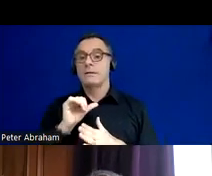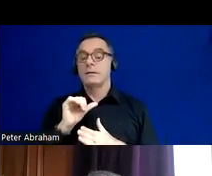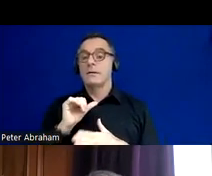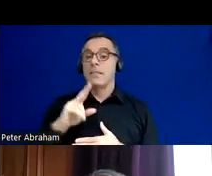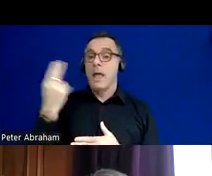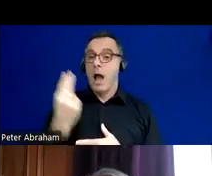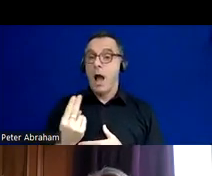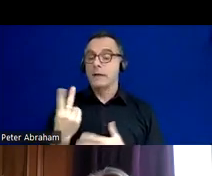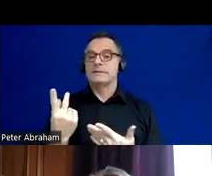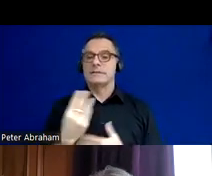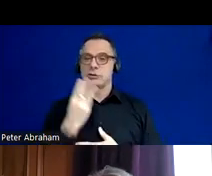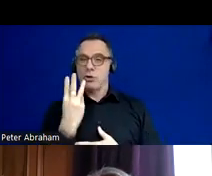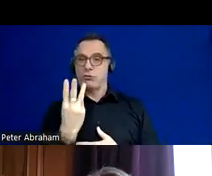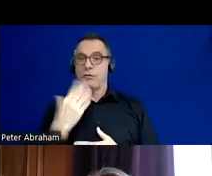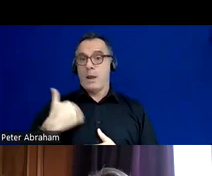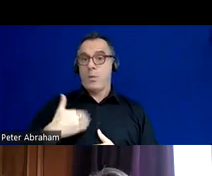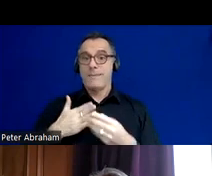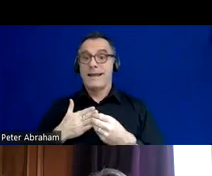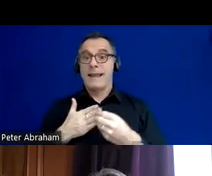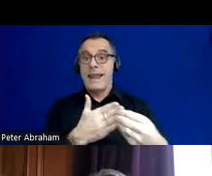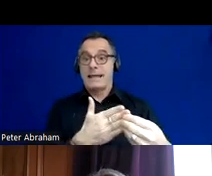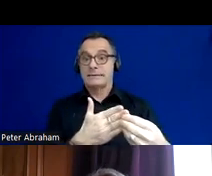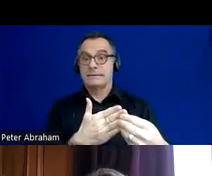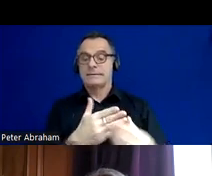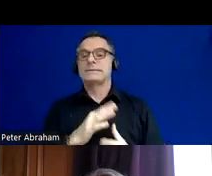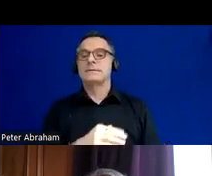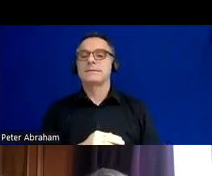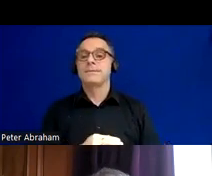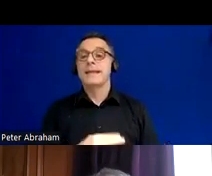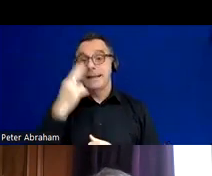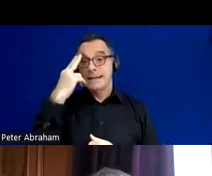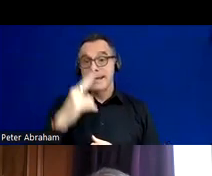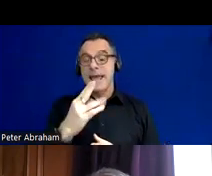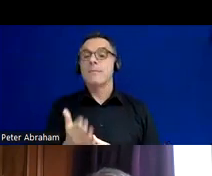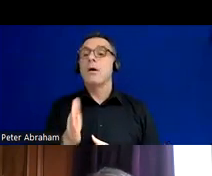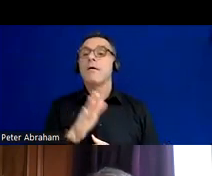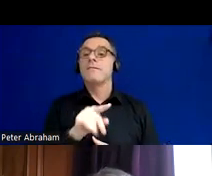were three of the main artists involved. The name is taken from Judy Chicago's,